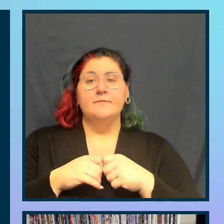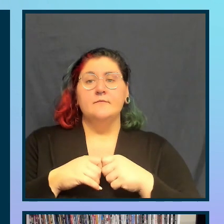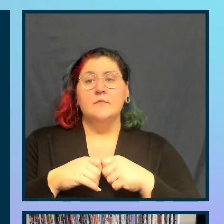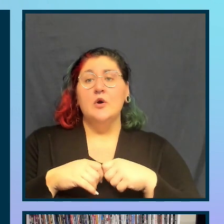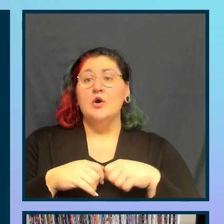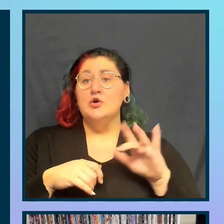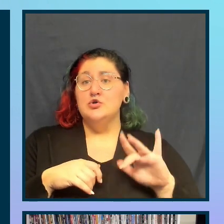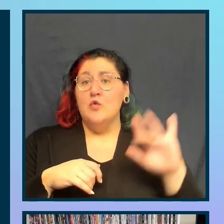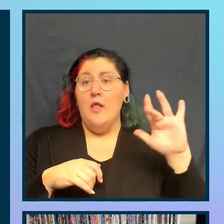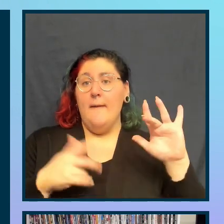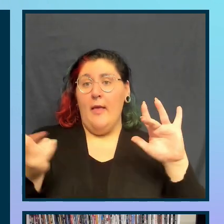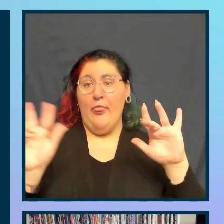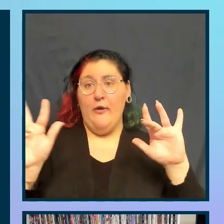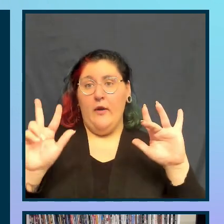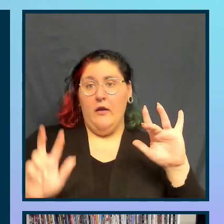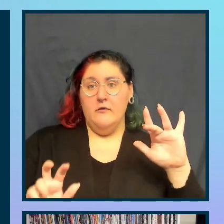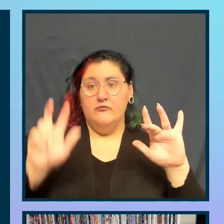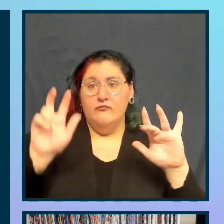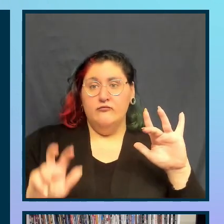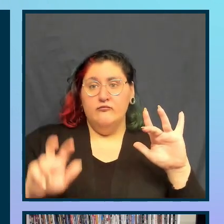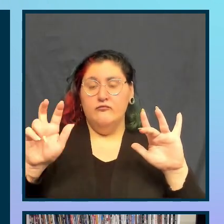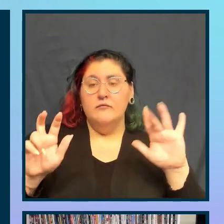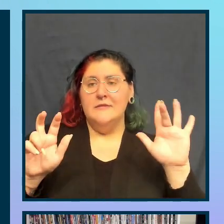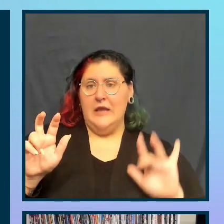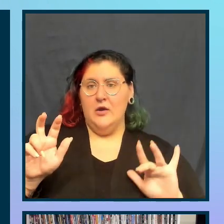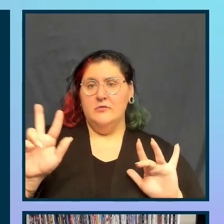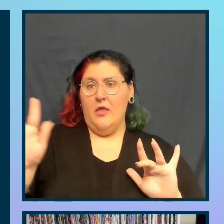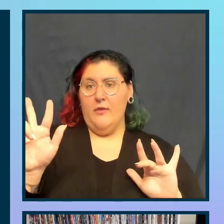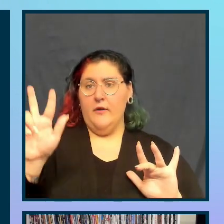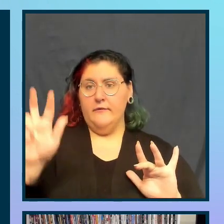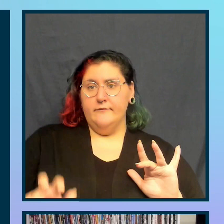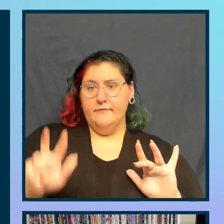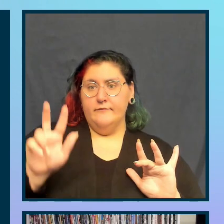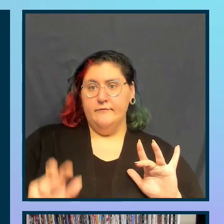and scrolling down is a three finger swipe down. So there are more gestures available than these,